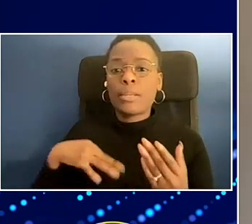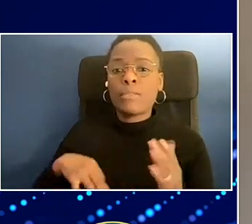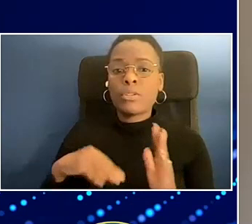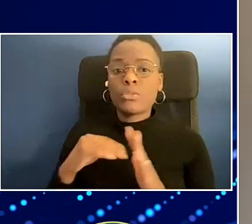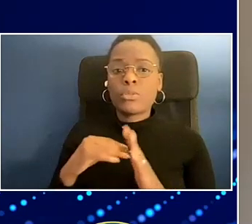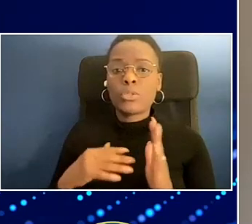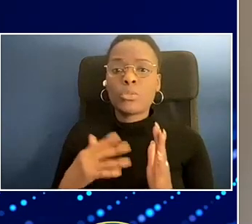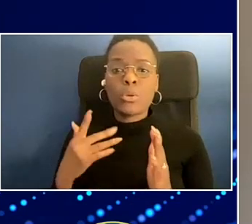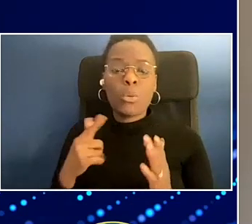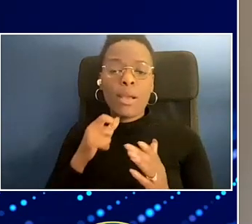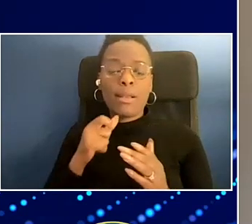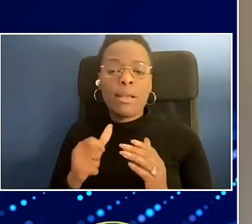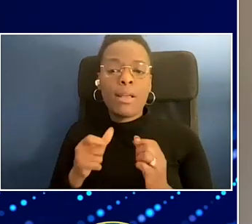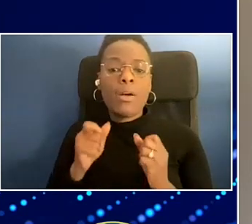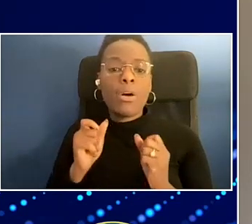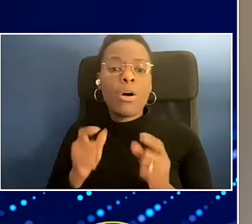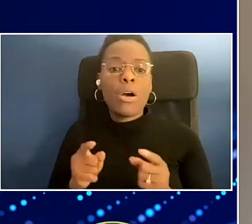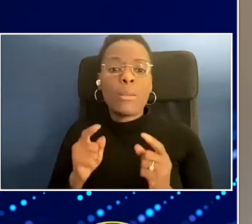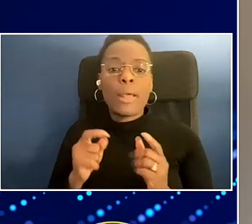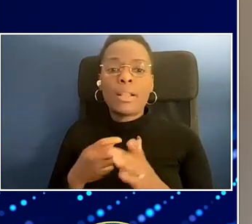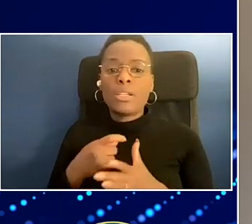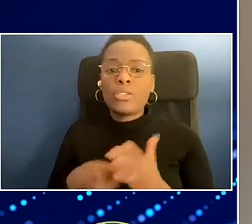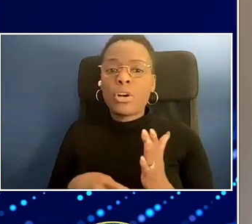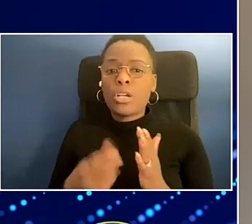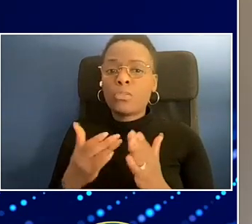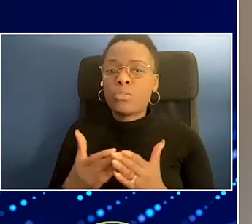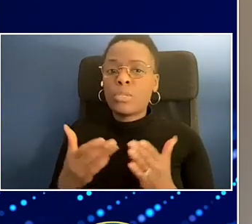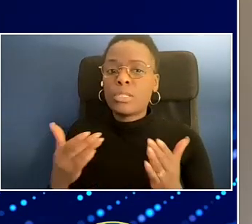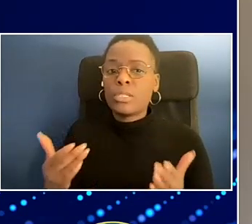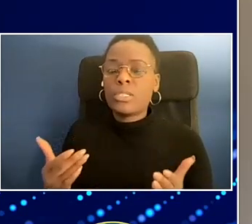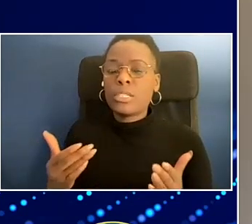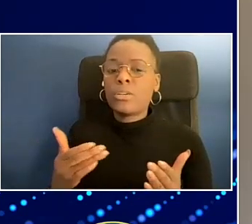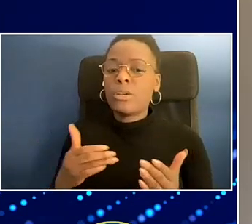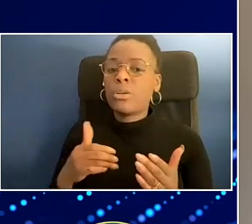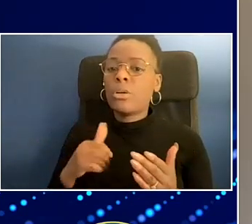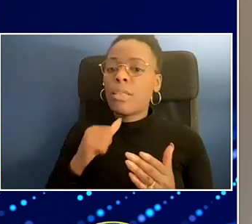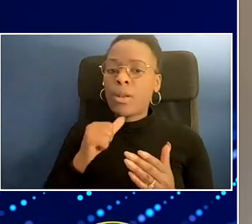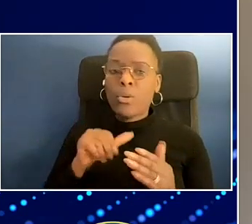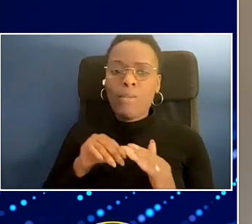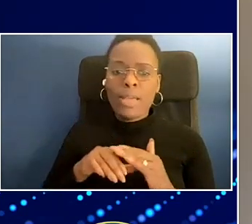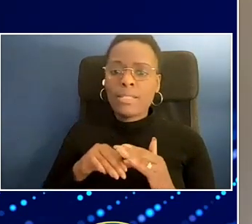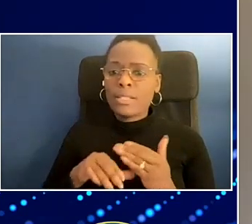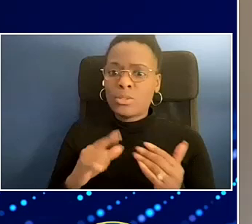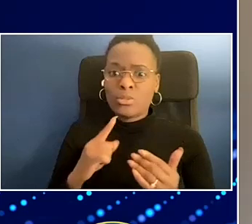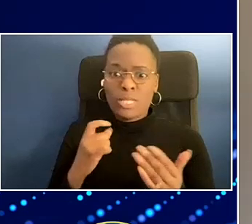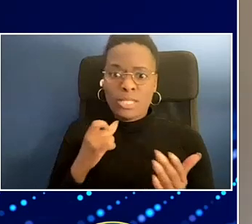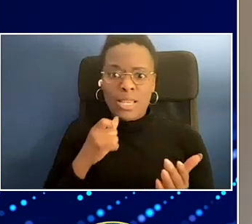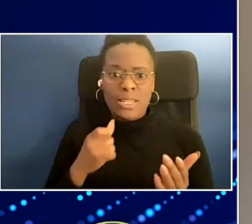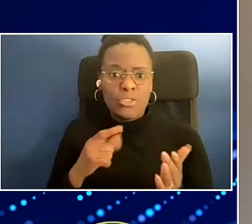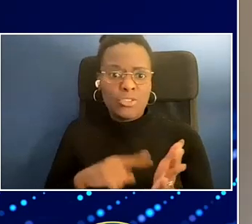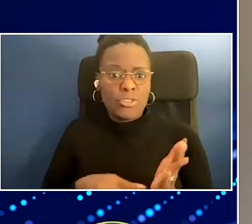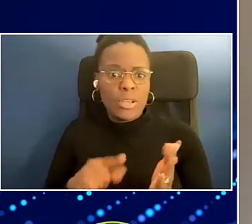they may not even have access to, simply because they forgot to check their email. It would allow students to default to free textbooks that they can find online